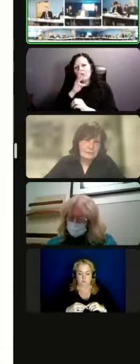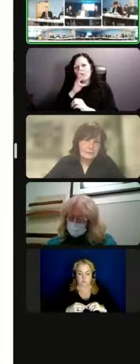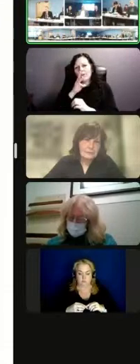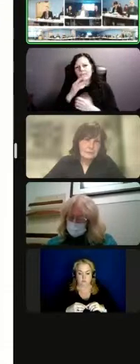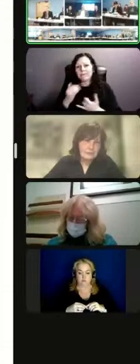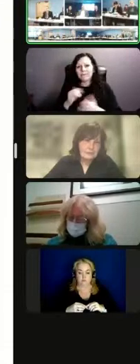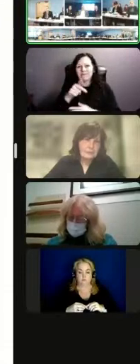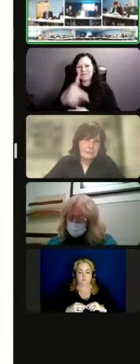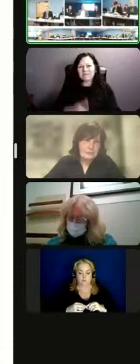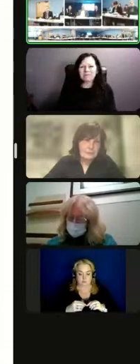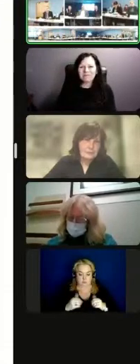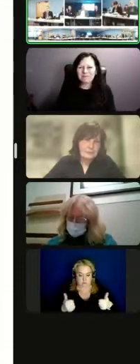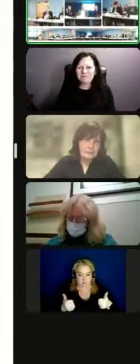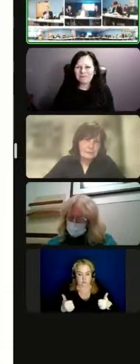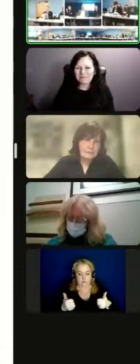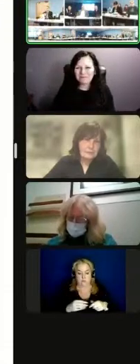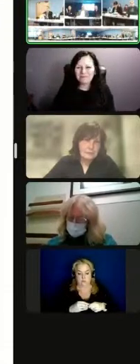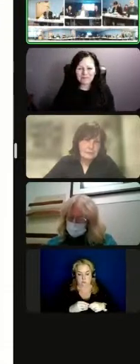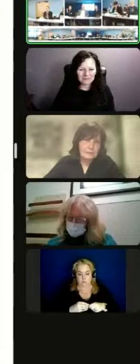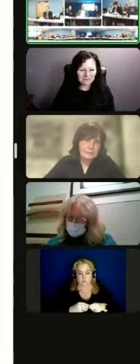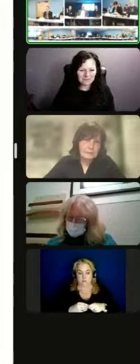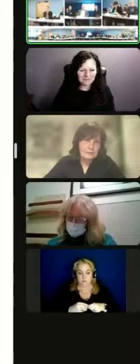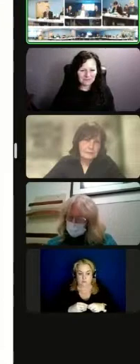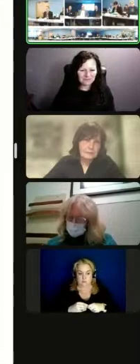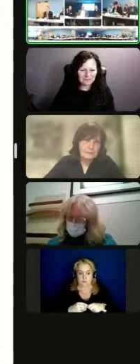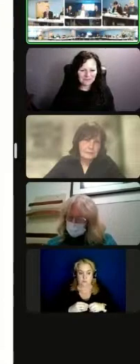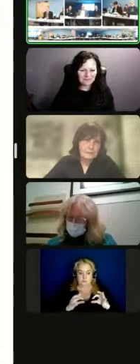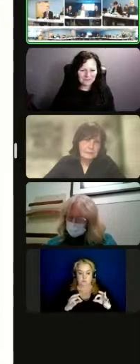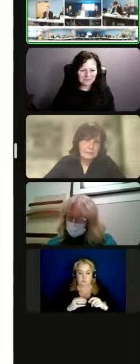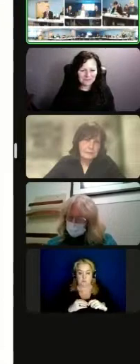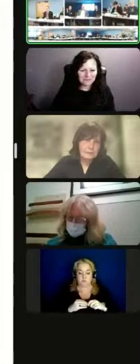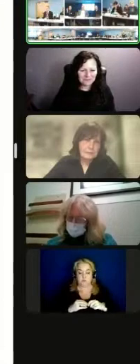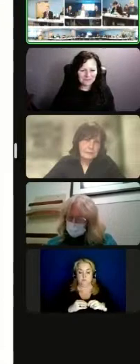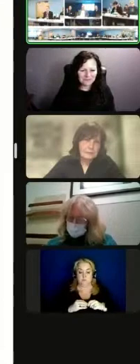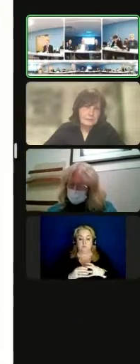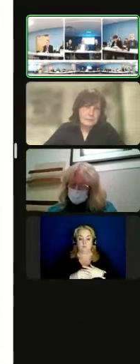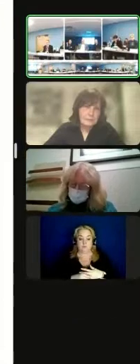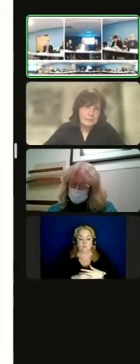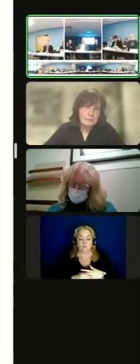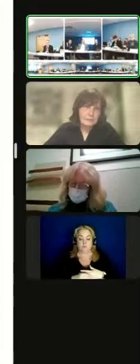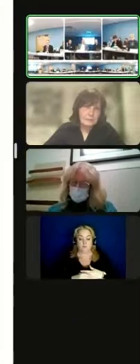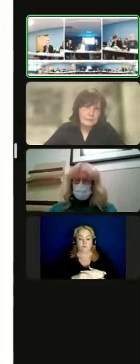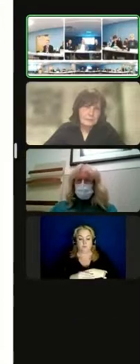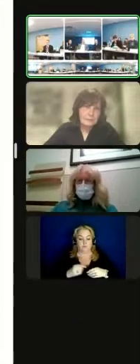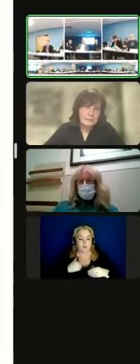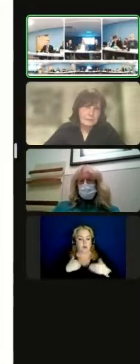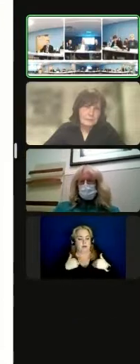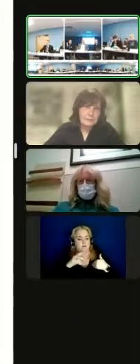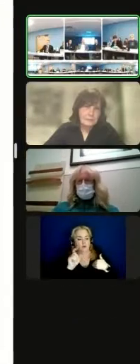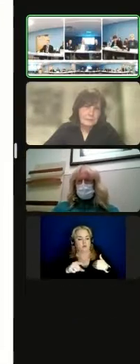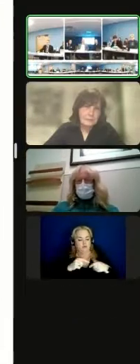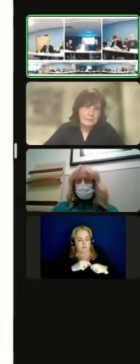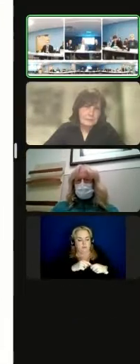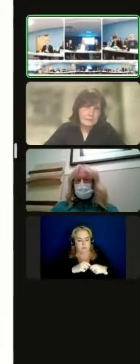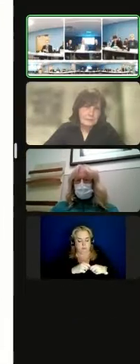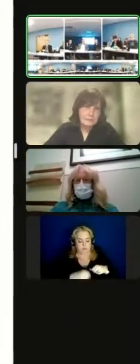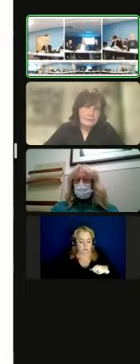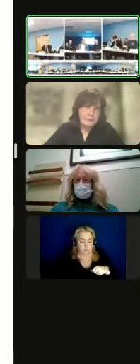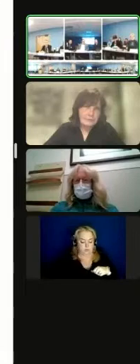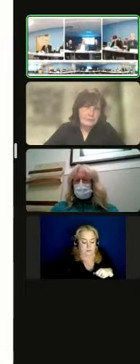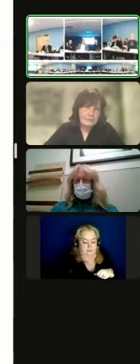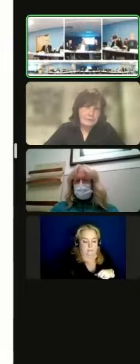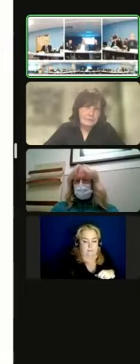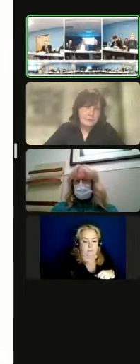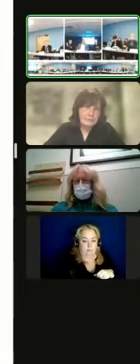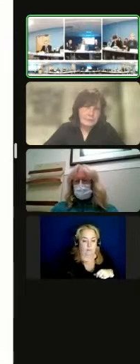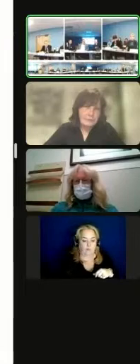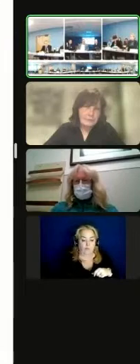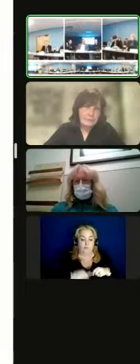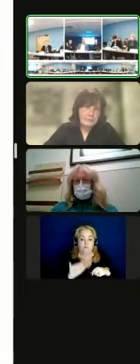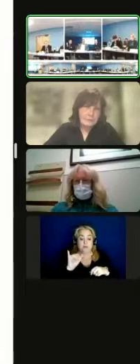DIFFERENTIATION THERE BECAUSE